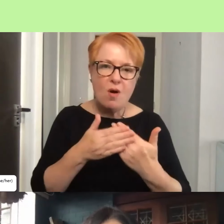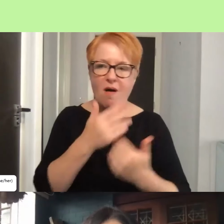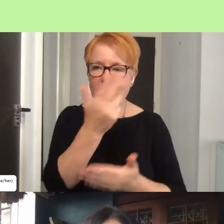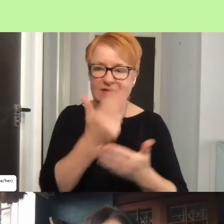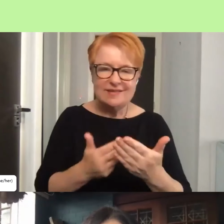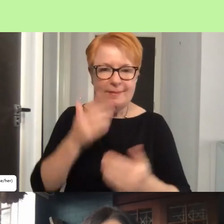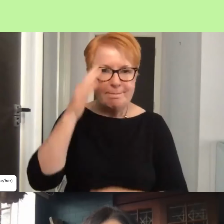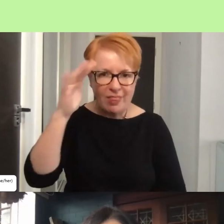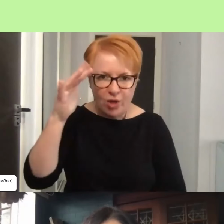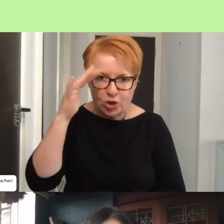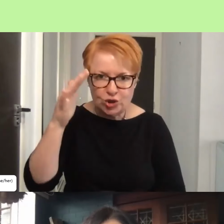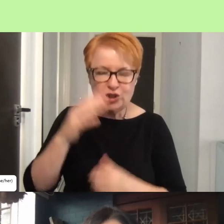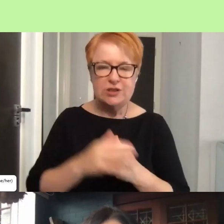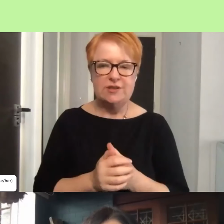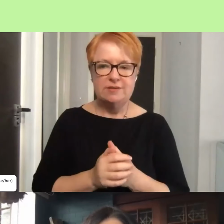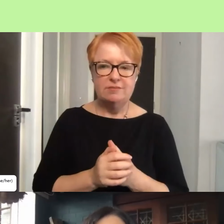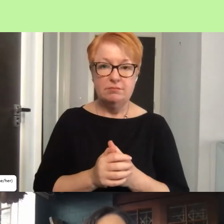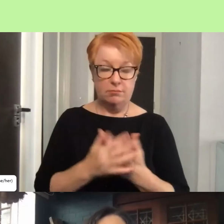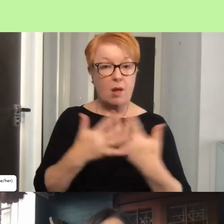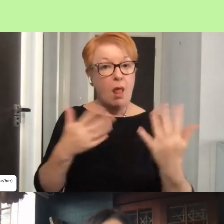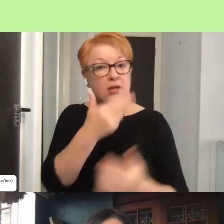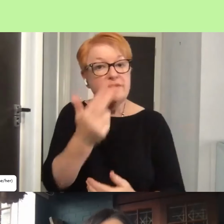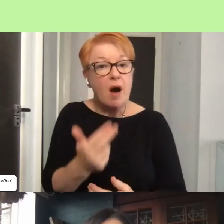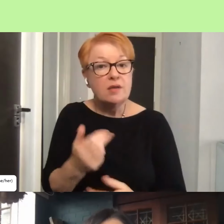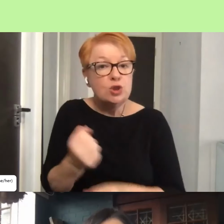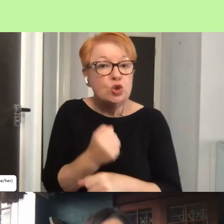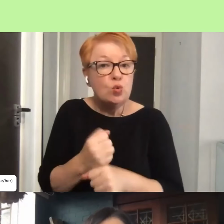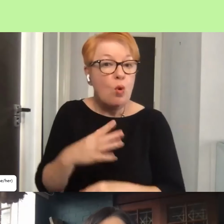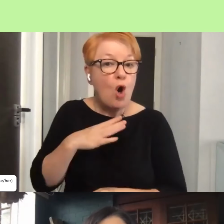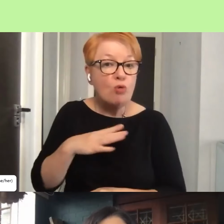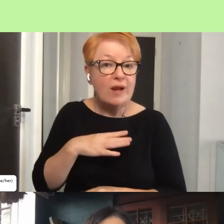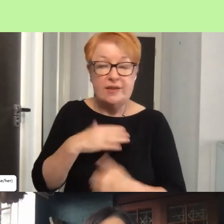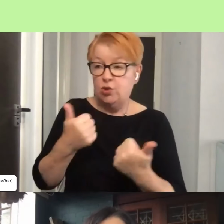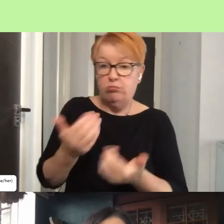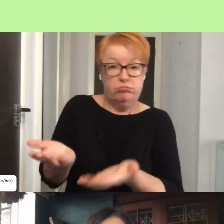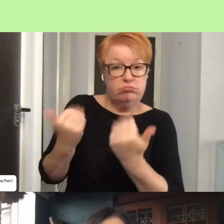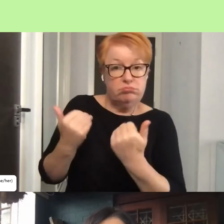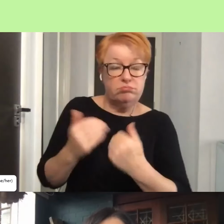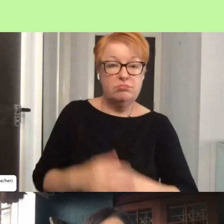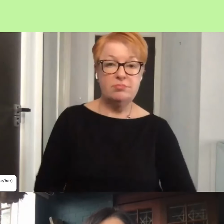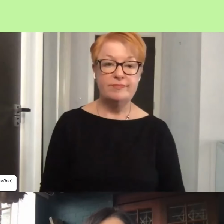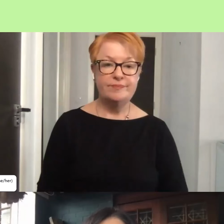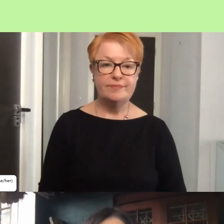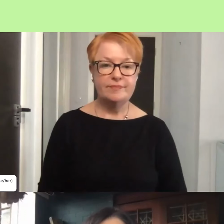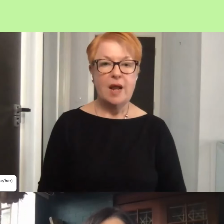a lot of artists are used to working like that. So it was, but I think if we have attempted to only do sculpture,